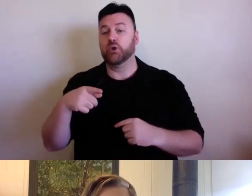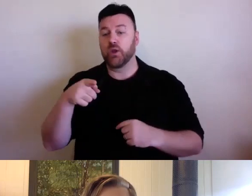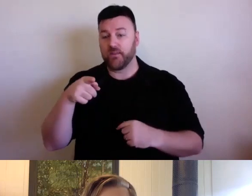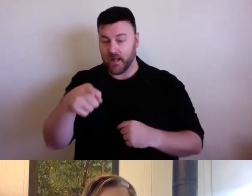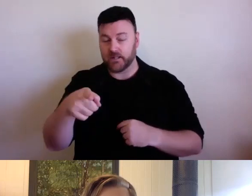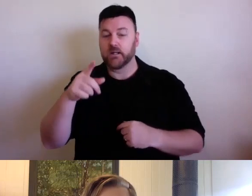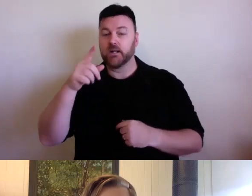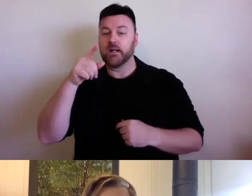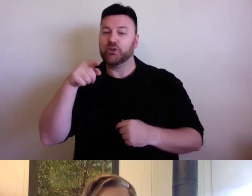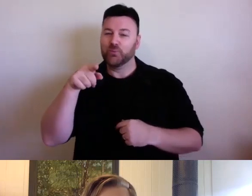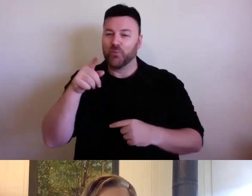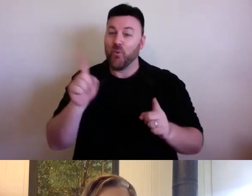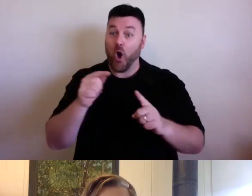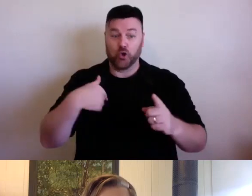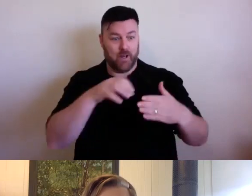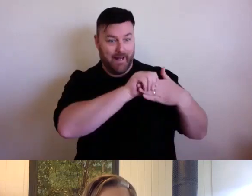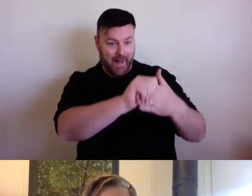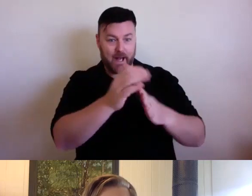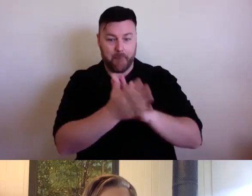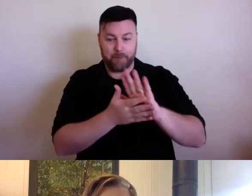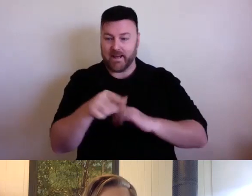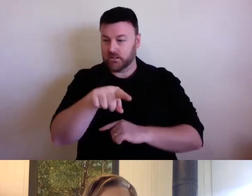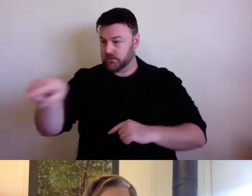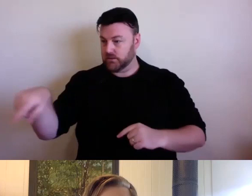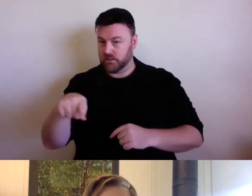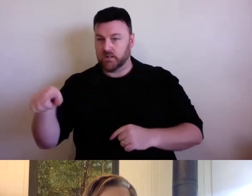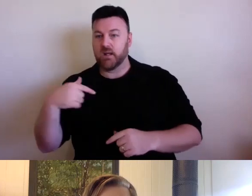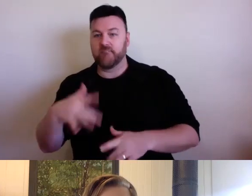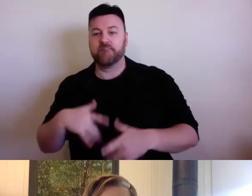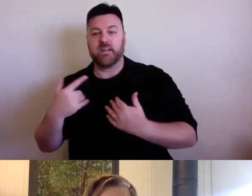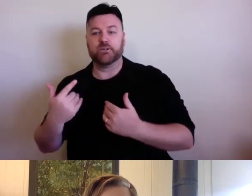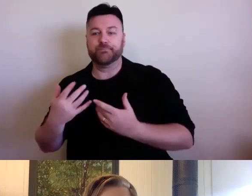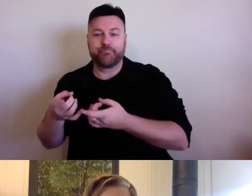By "people", I mean systems, groups, authorities loss aversion. People